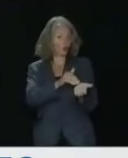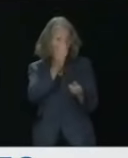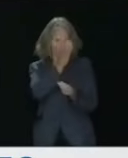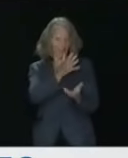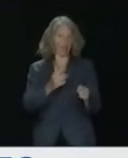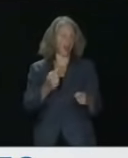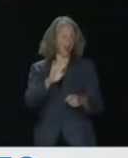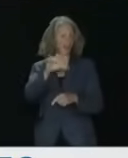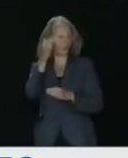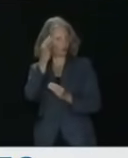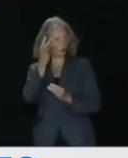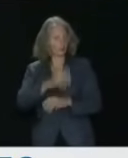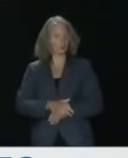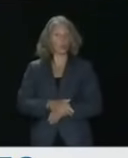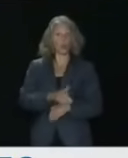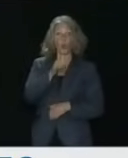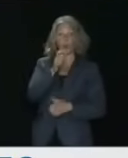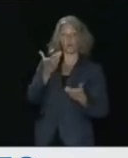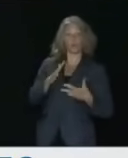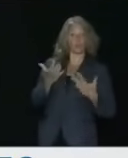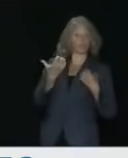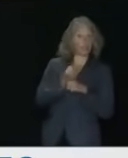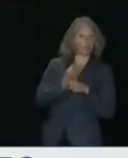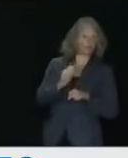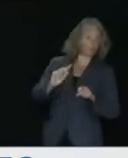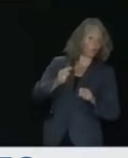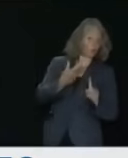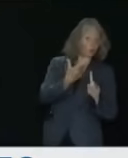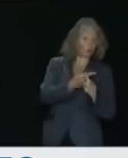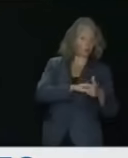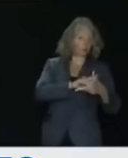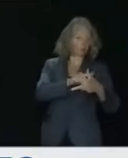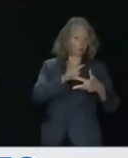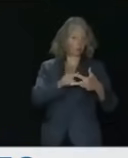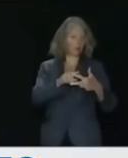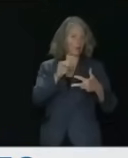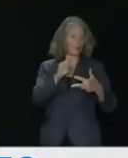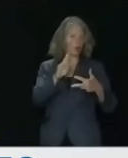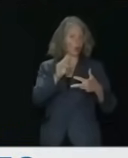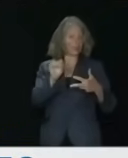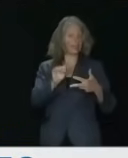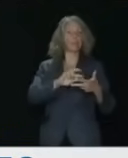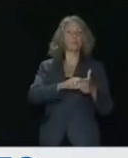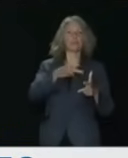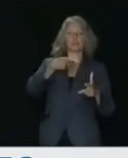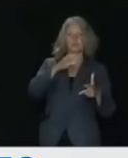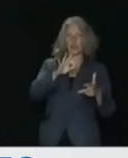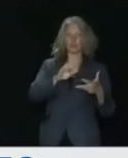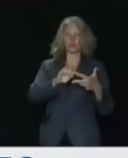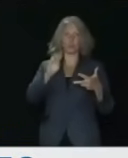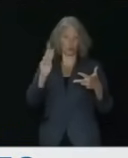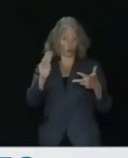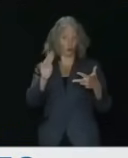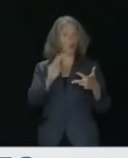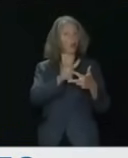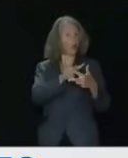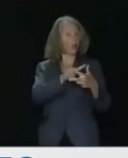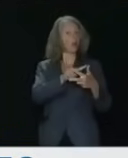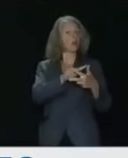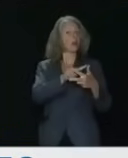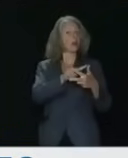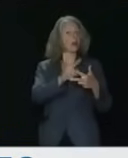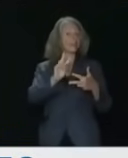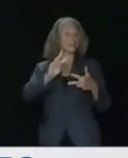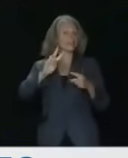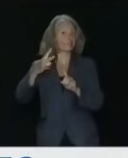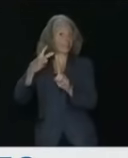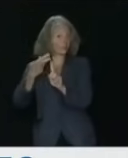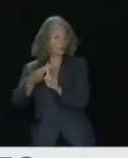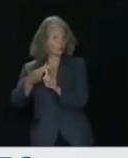SO PFIZER OR MODERNA FOR THE